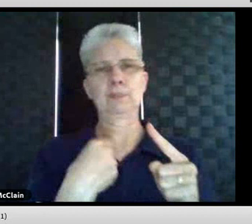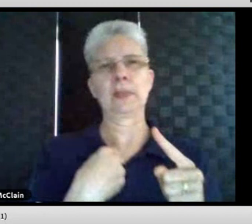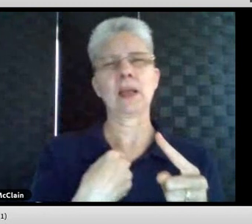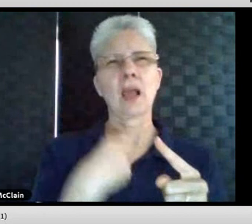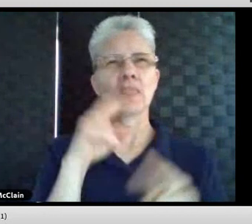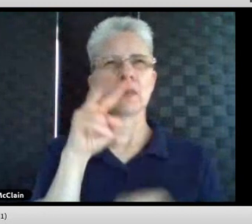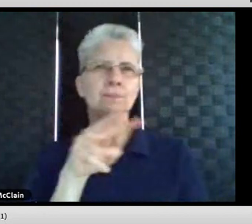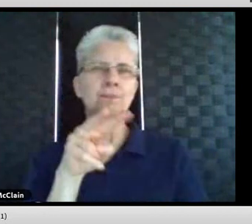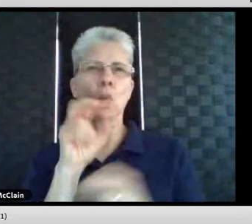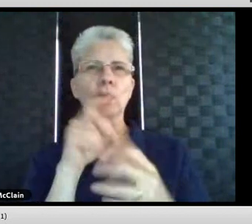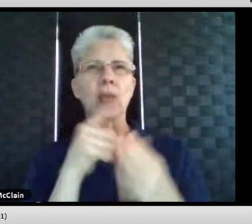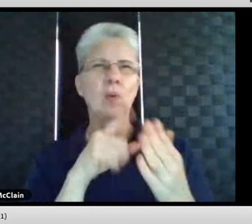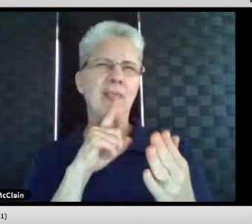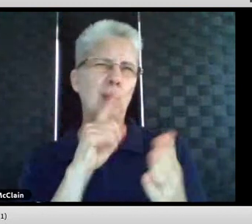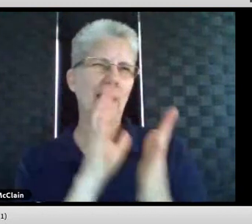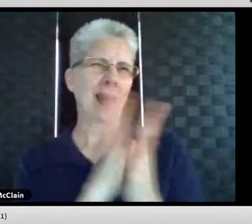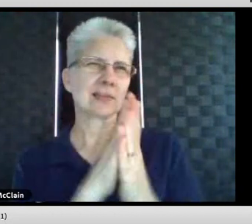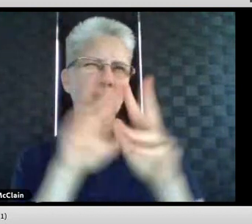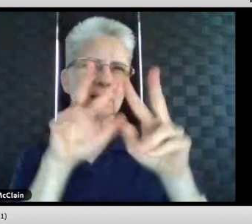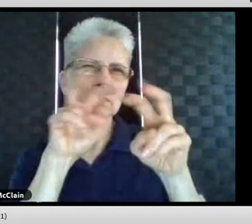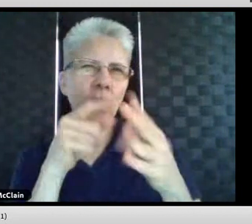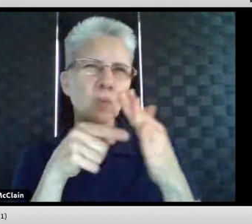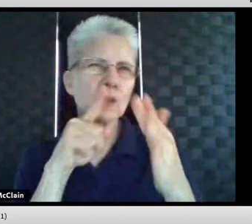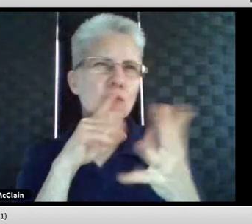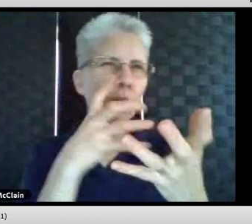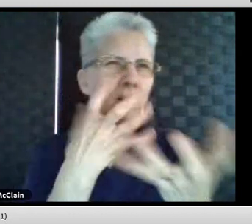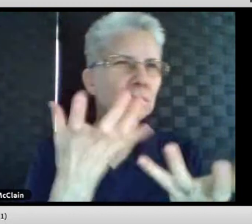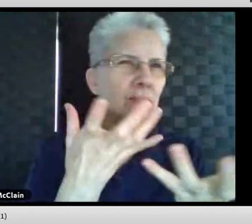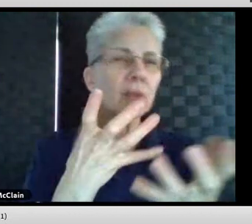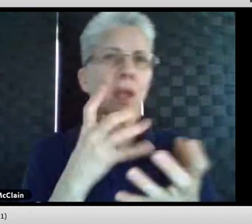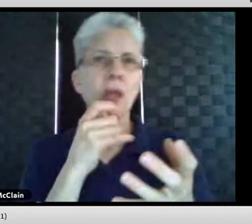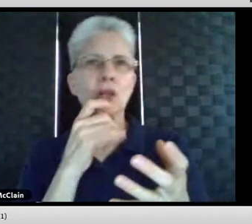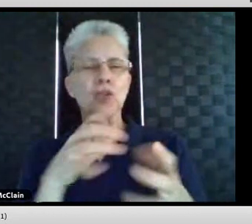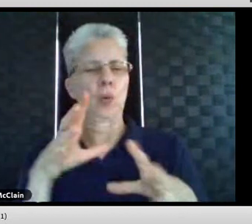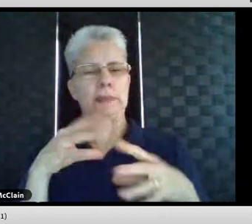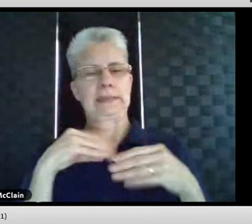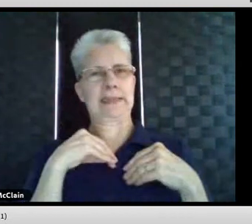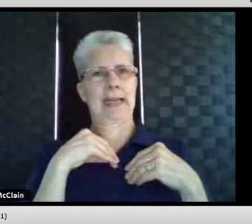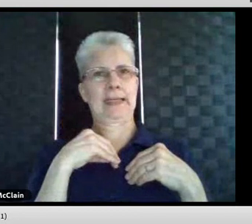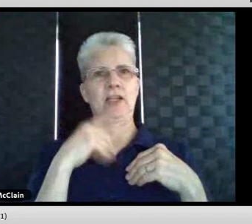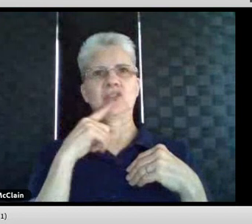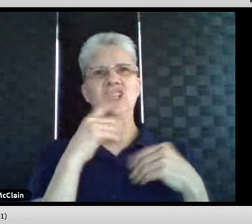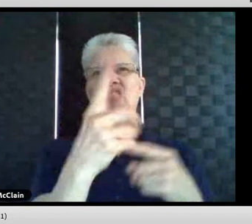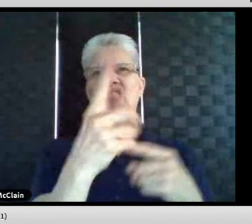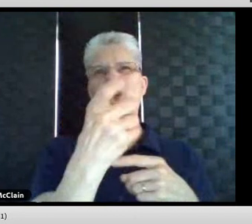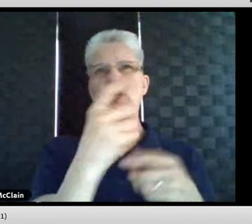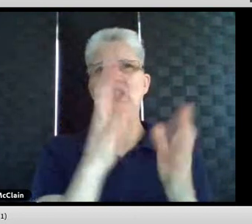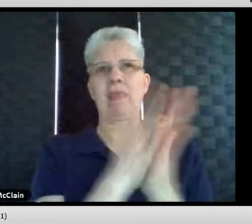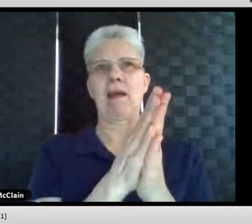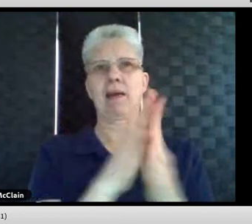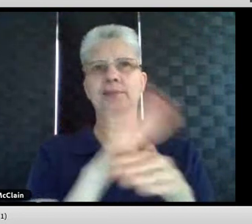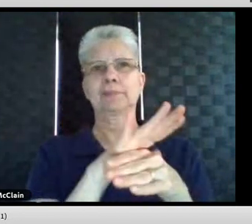"Okay. What are they really asking? What do they really want?" Don't take it at face value, and then what's the depth of their question?